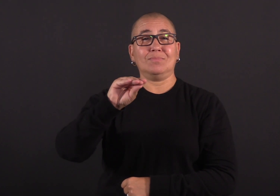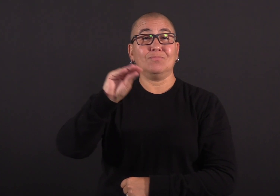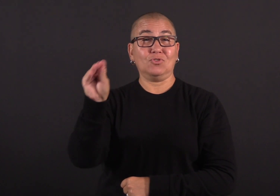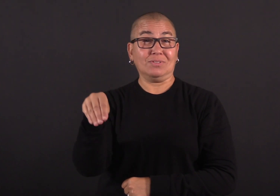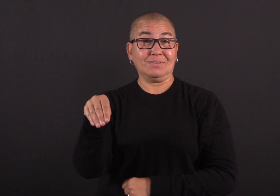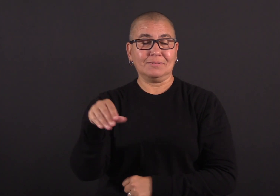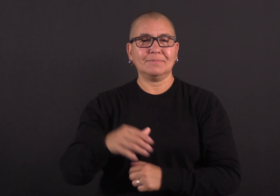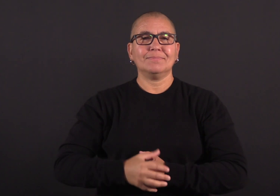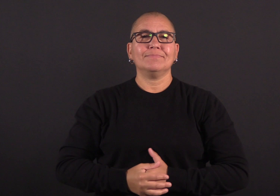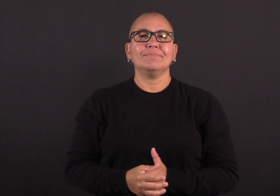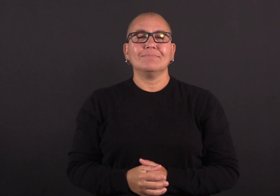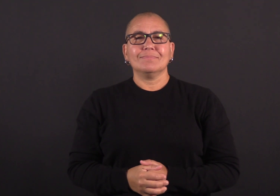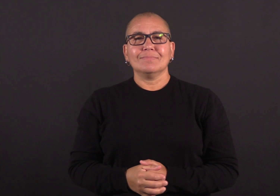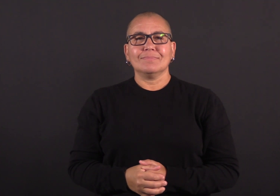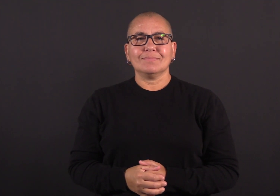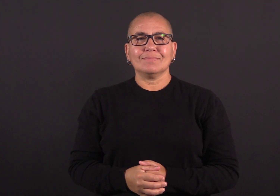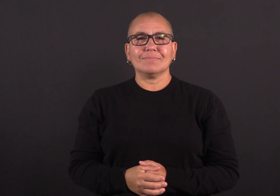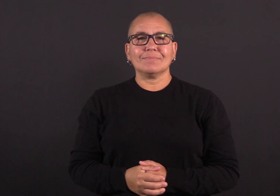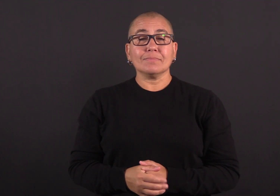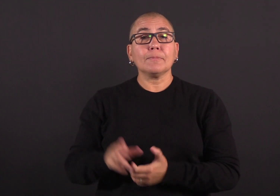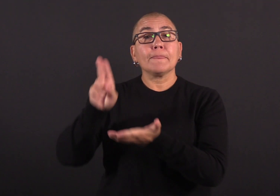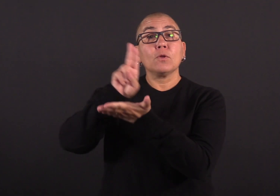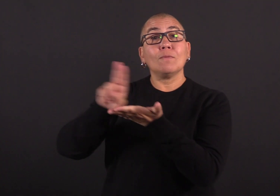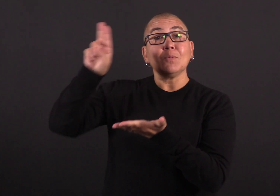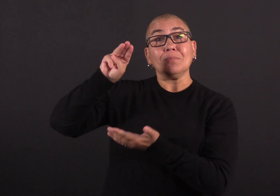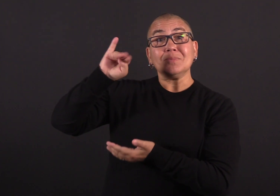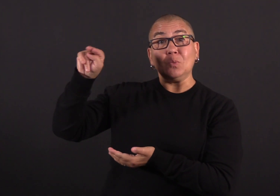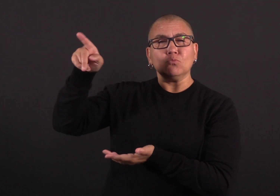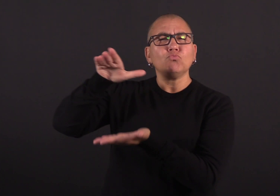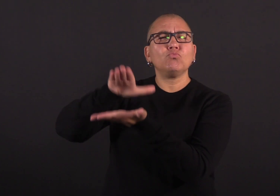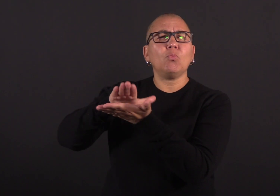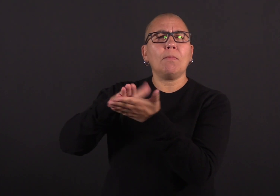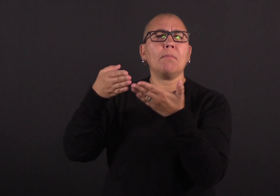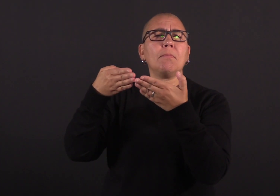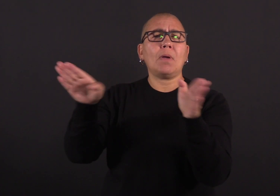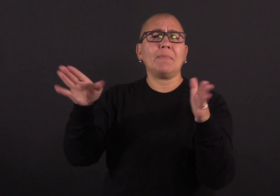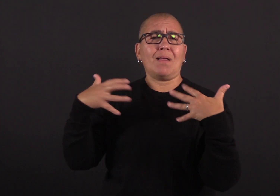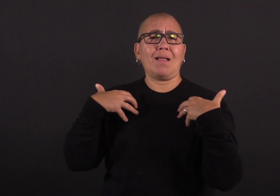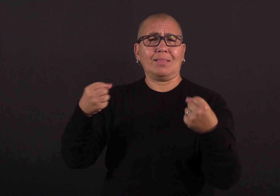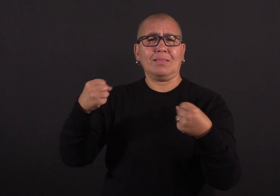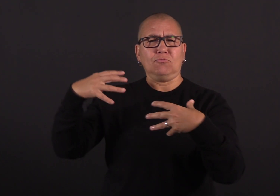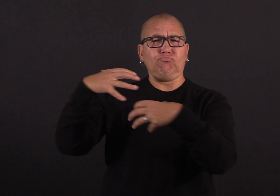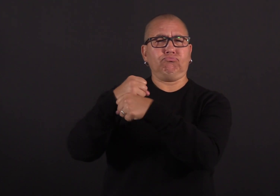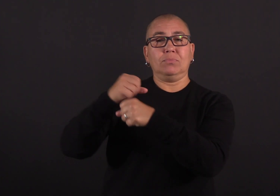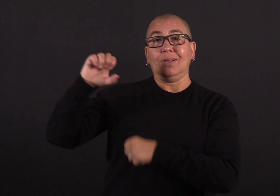A new study from the University of Minnesota School of Public Health (SPH) State Health